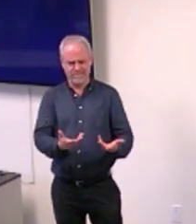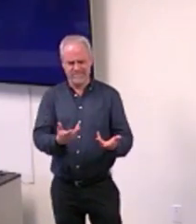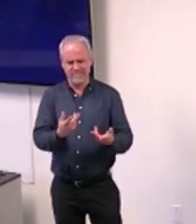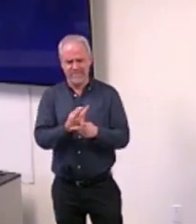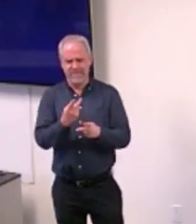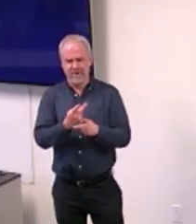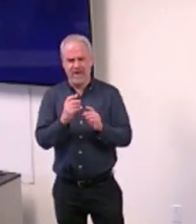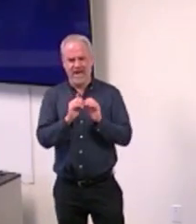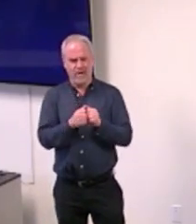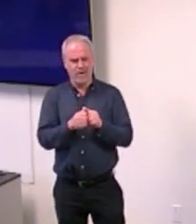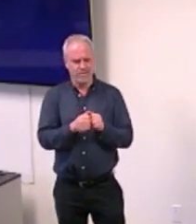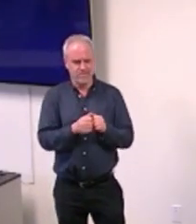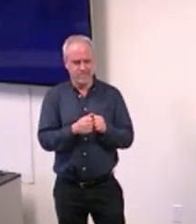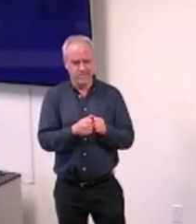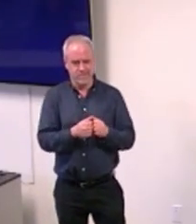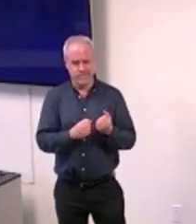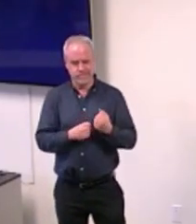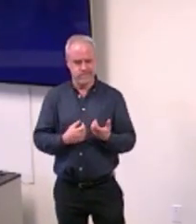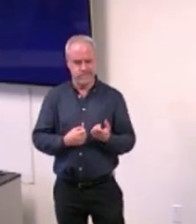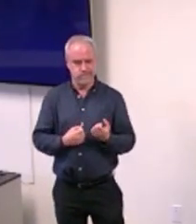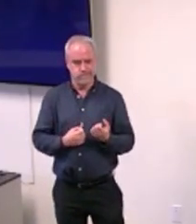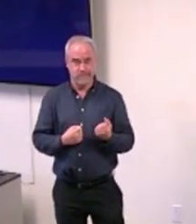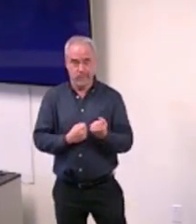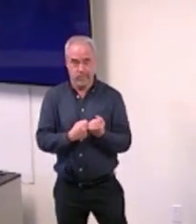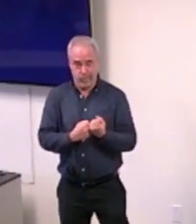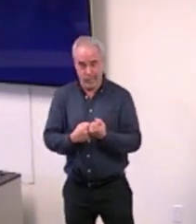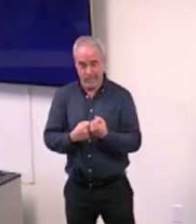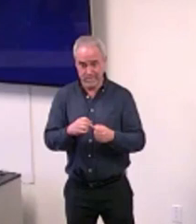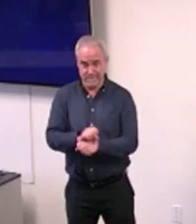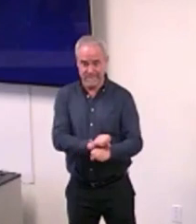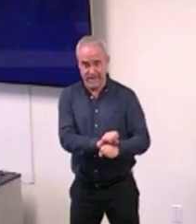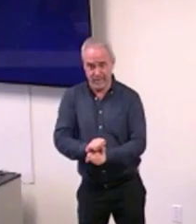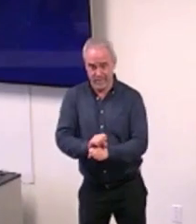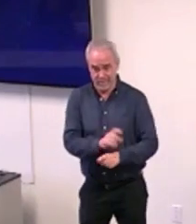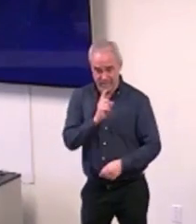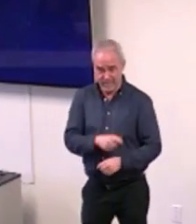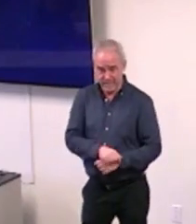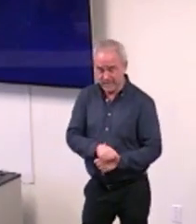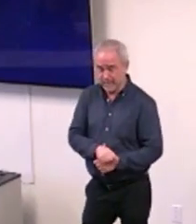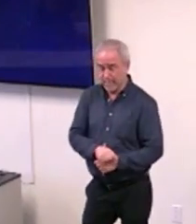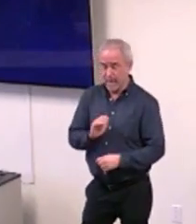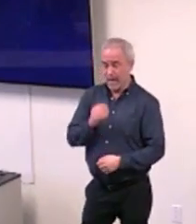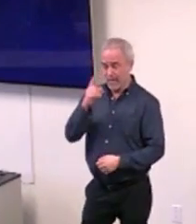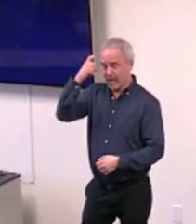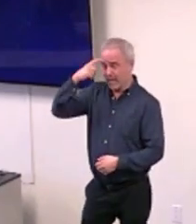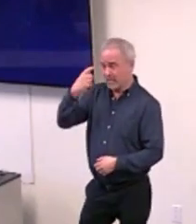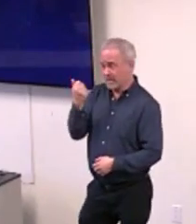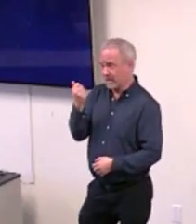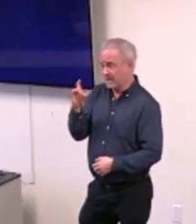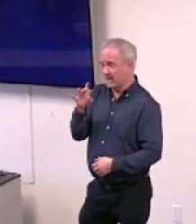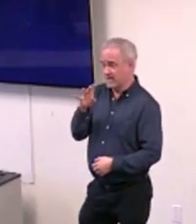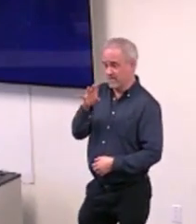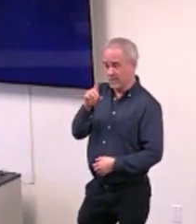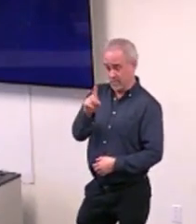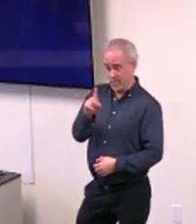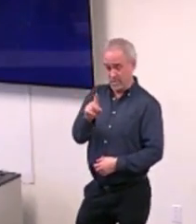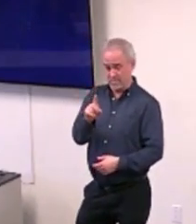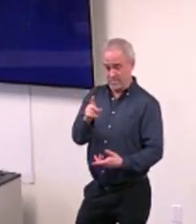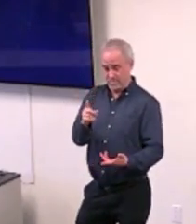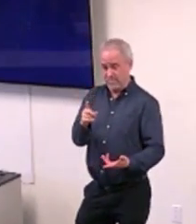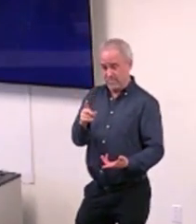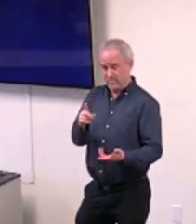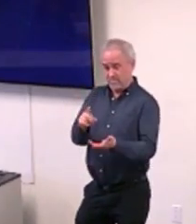And so for our government in 19-- , 1841, to publish this census.